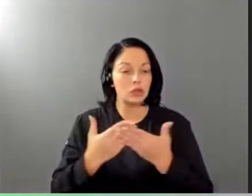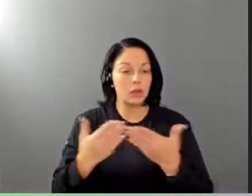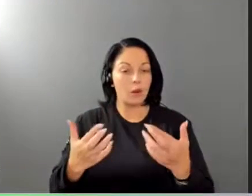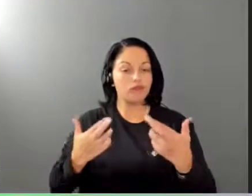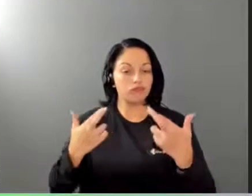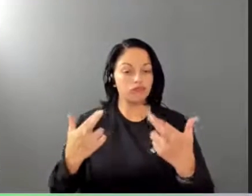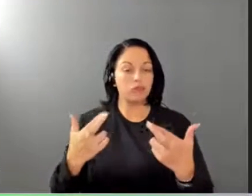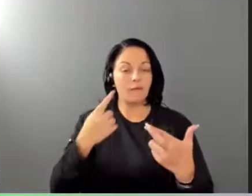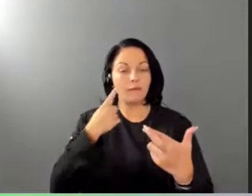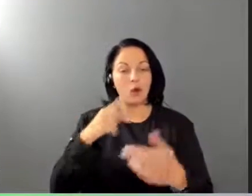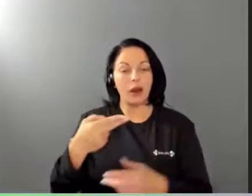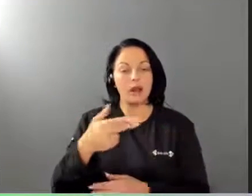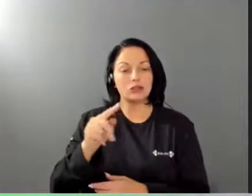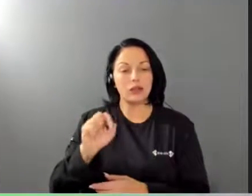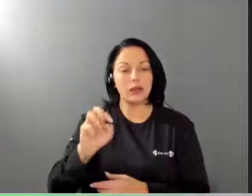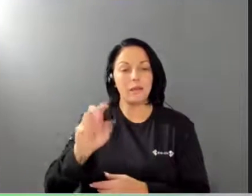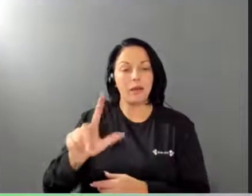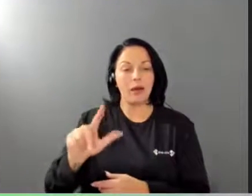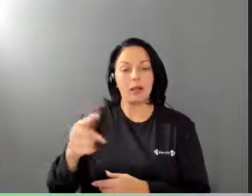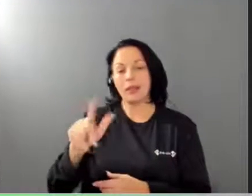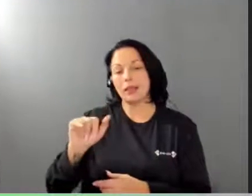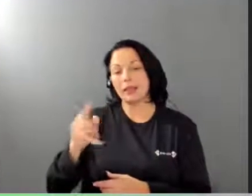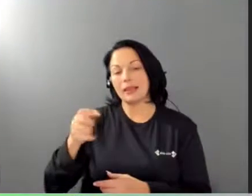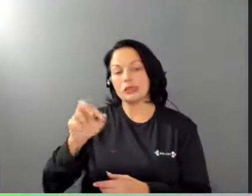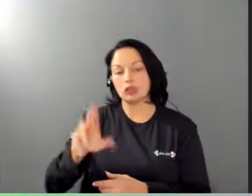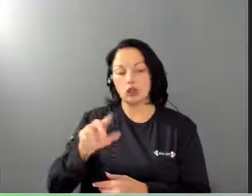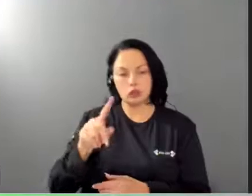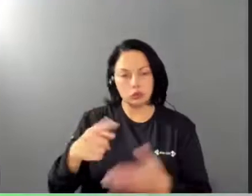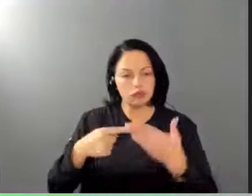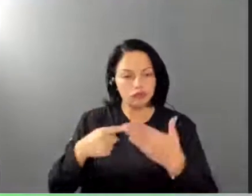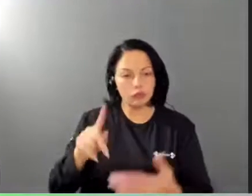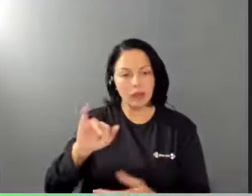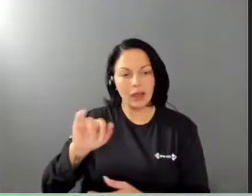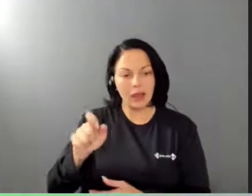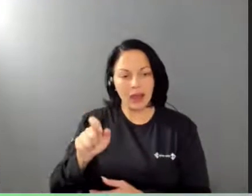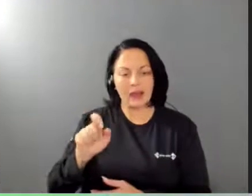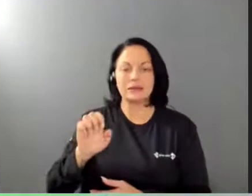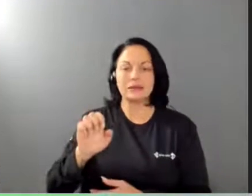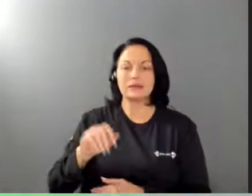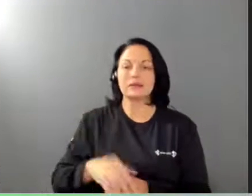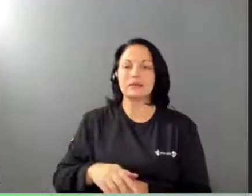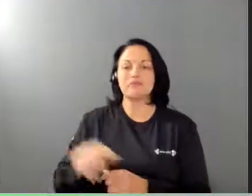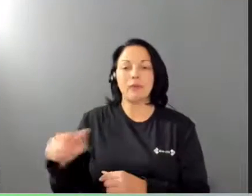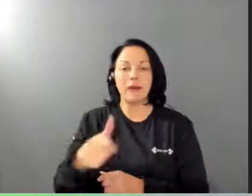[Heidi Kelly-Gibson] Great thank you. So there's a